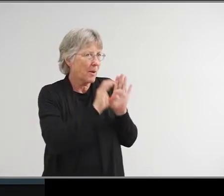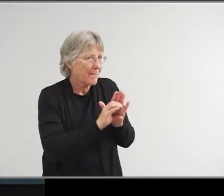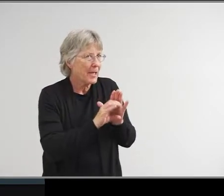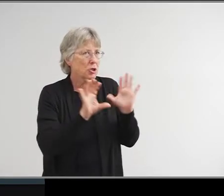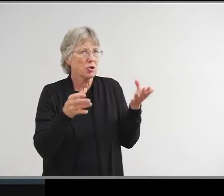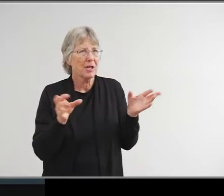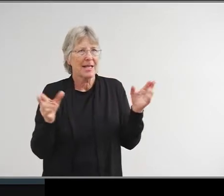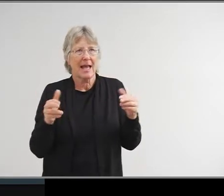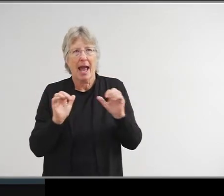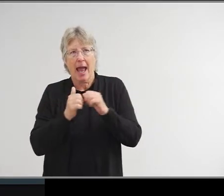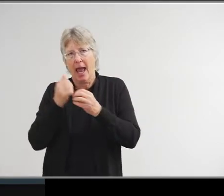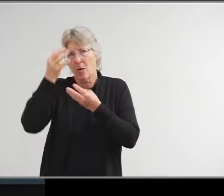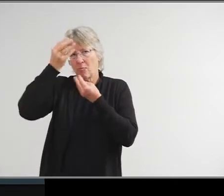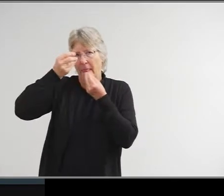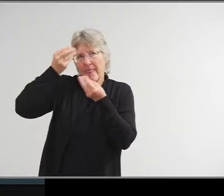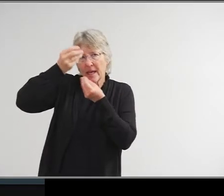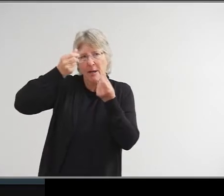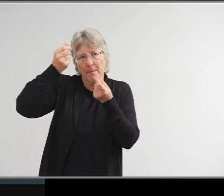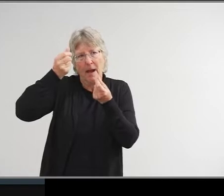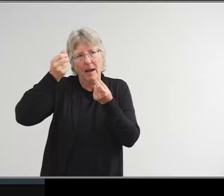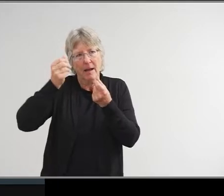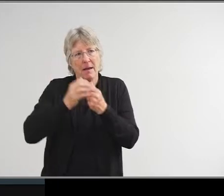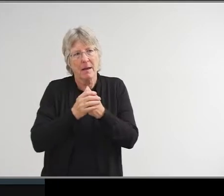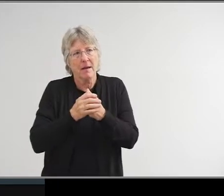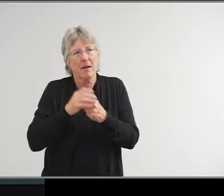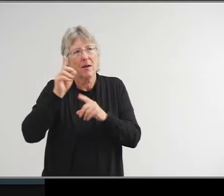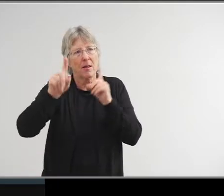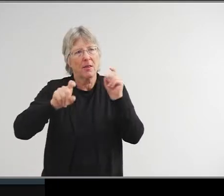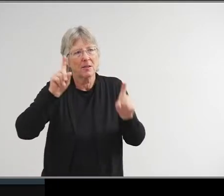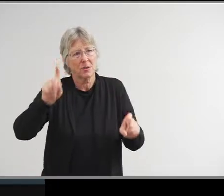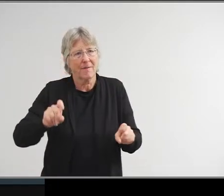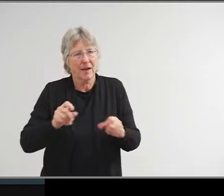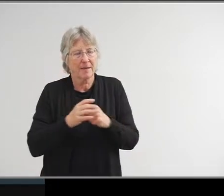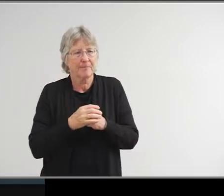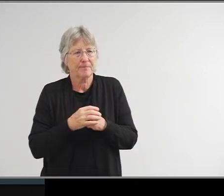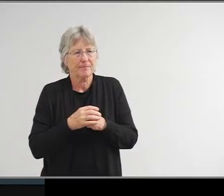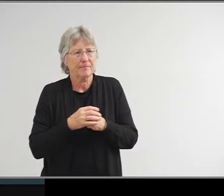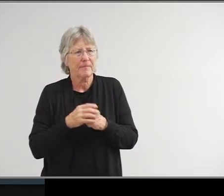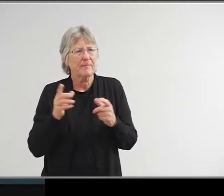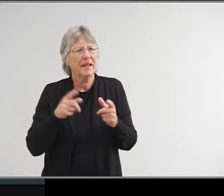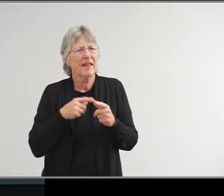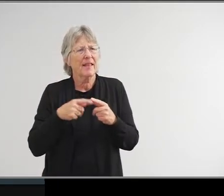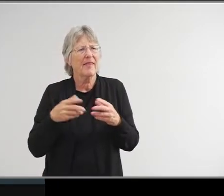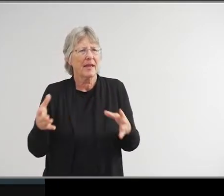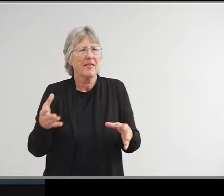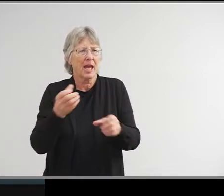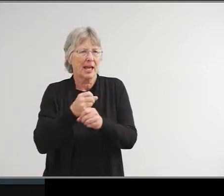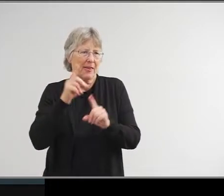and a way to think about the survey that's coming and then they will receive a survey that asks them,